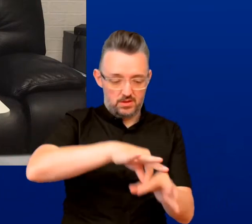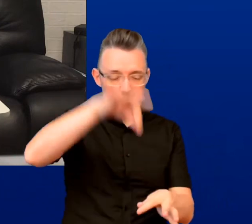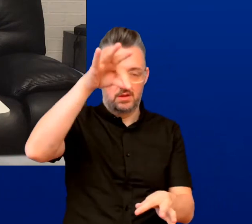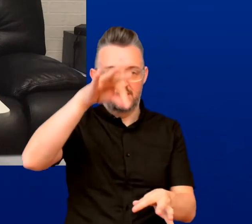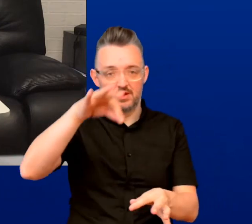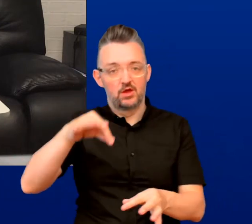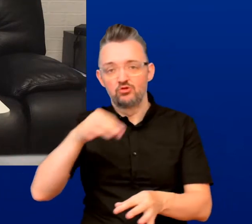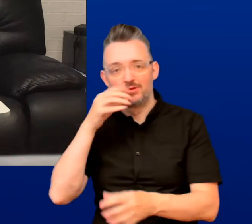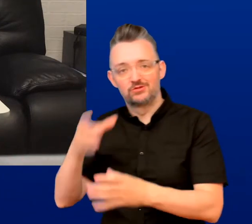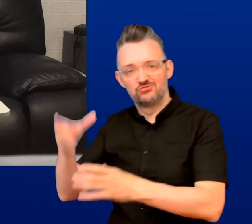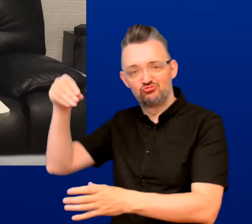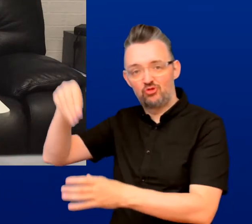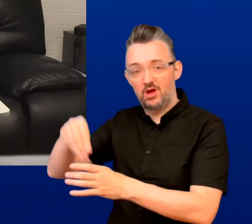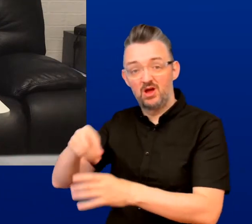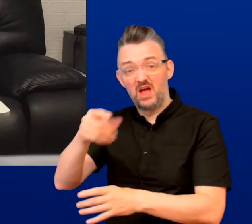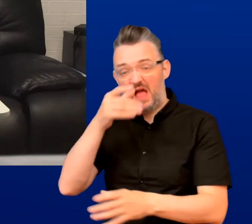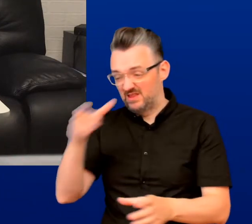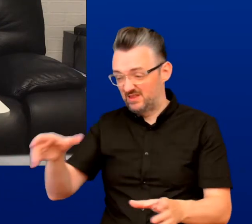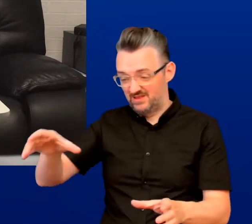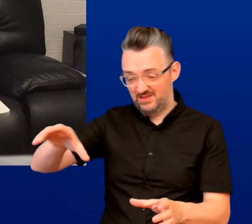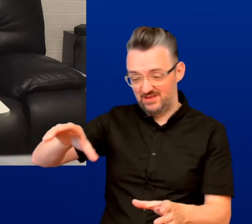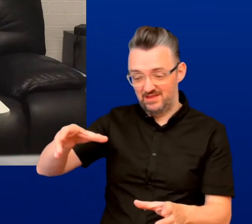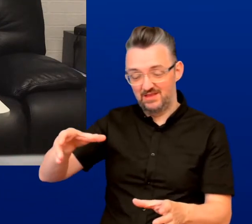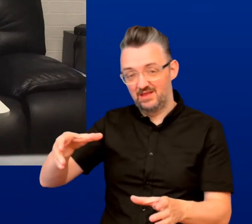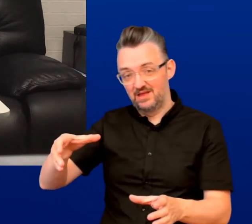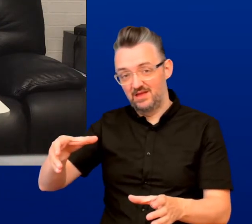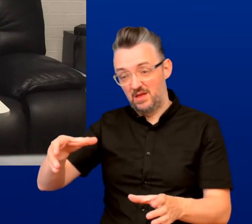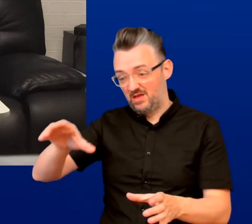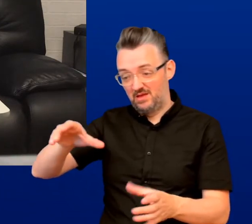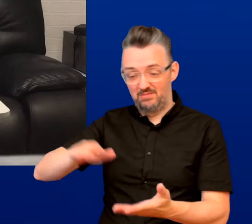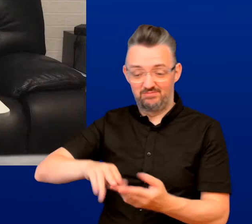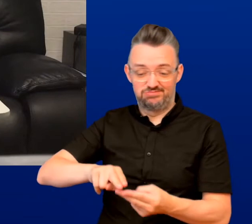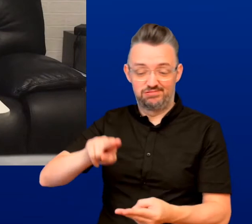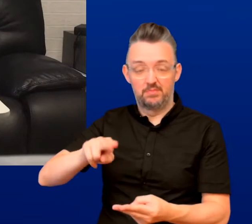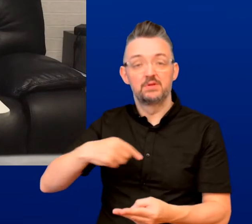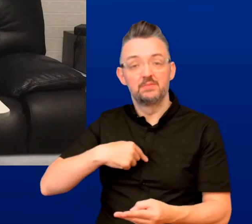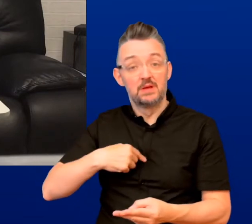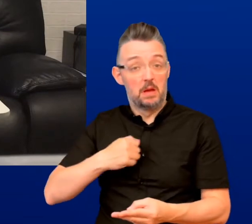matter how much you pour in here but, my tip is to just pour